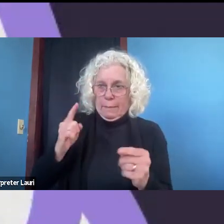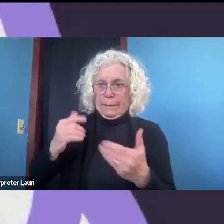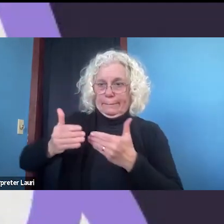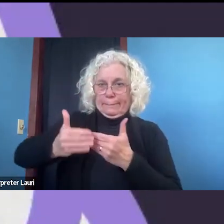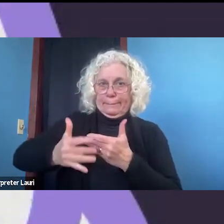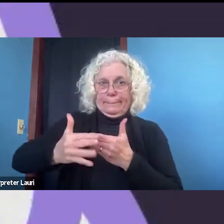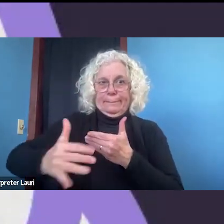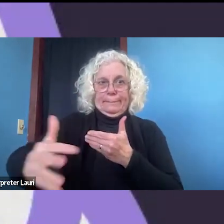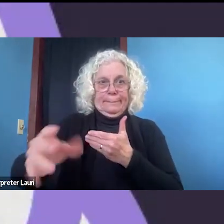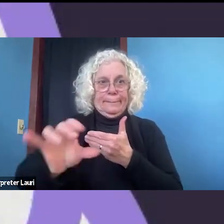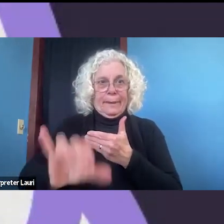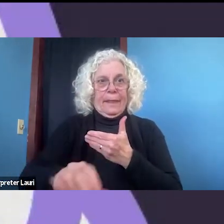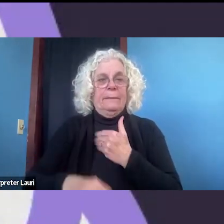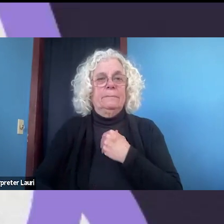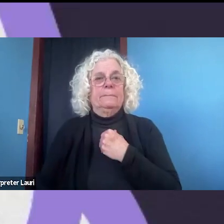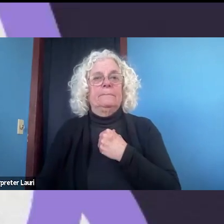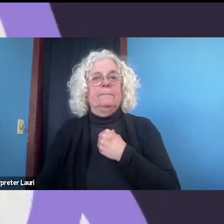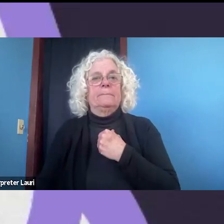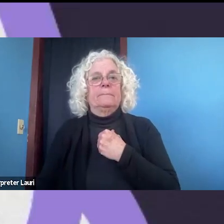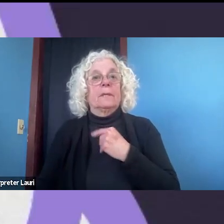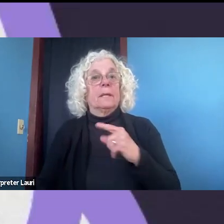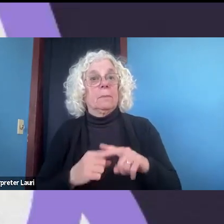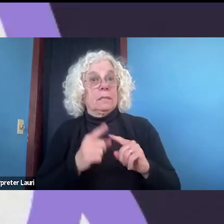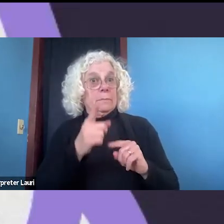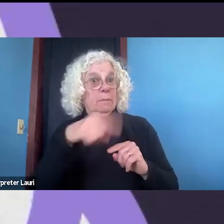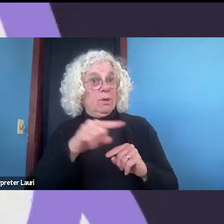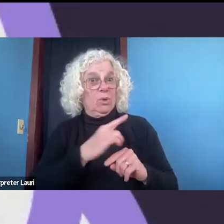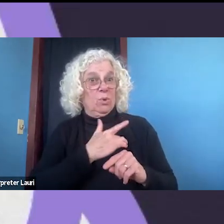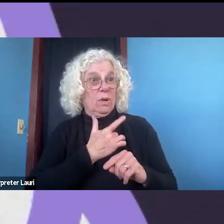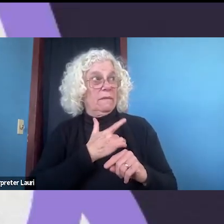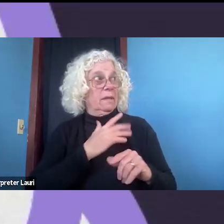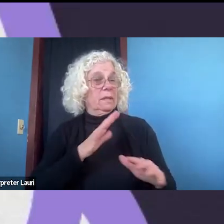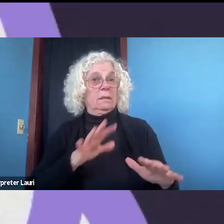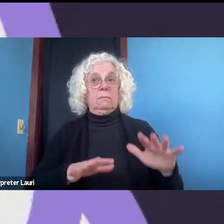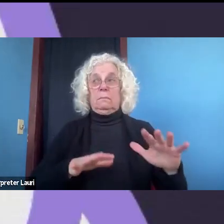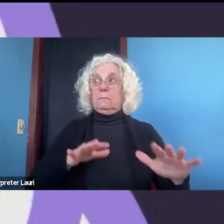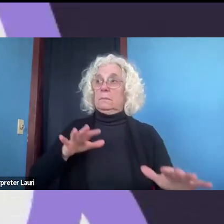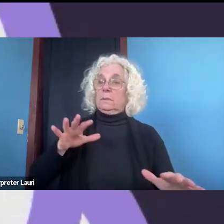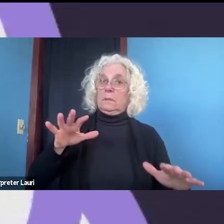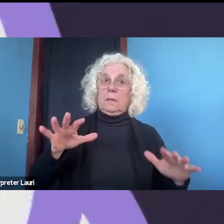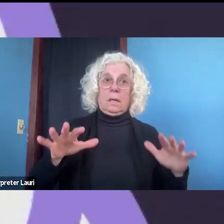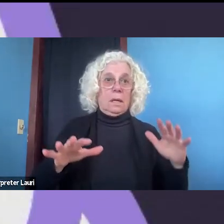Also, we we know that some of you may be feeling unsteady. Just to put it broadly.